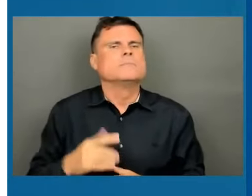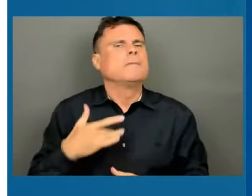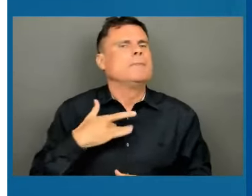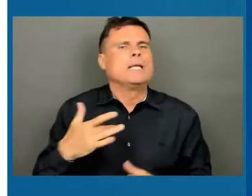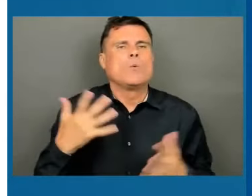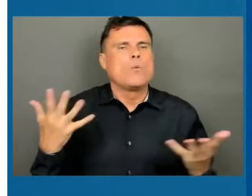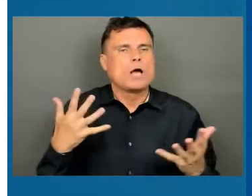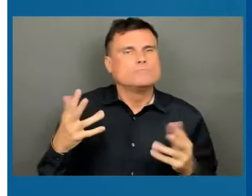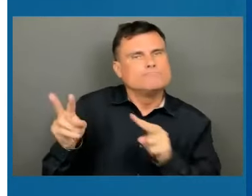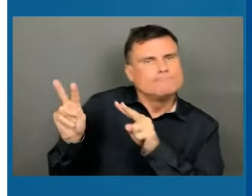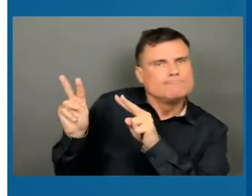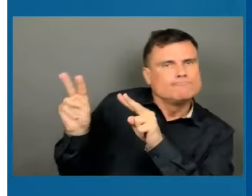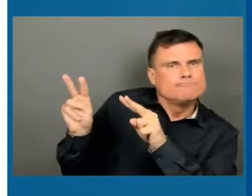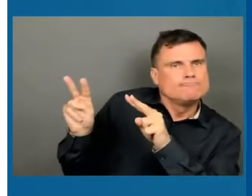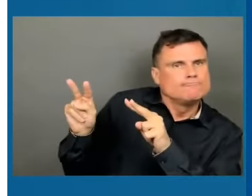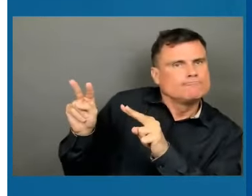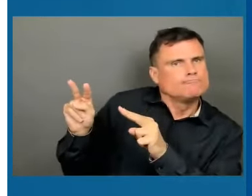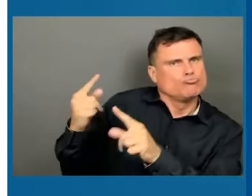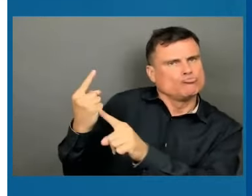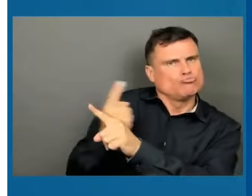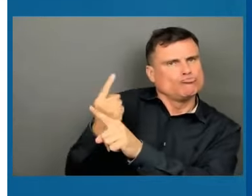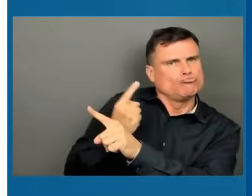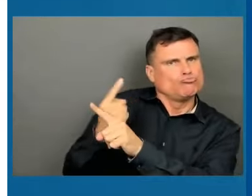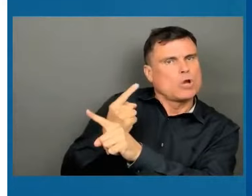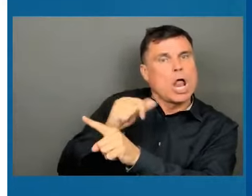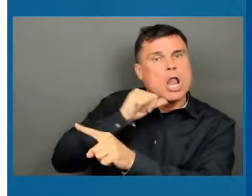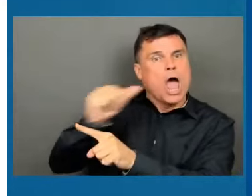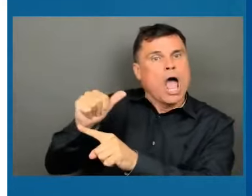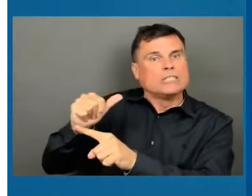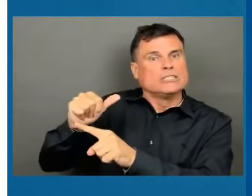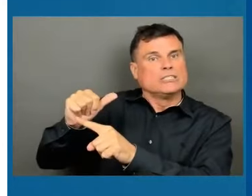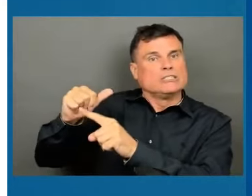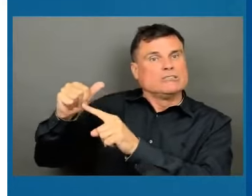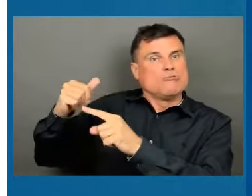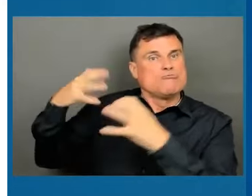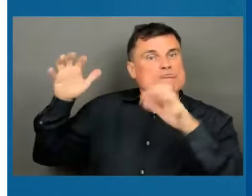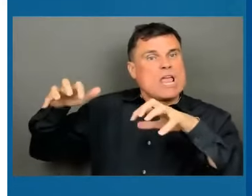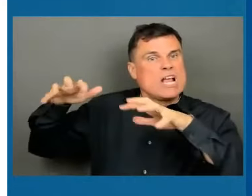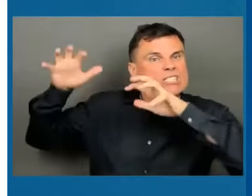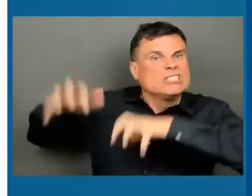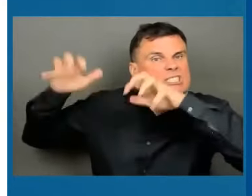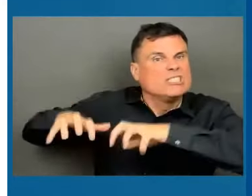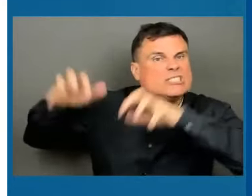getting too rain or too much